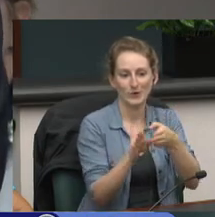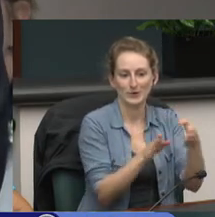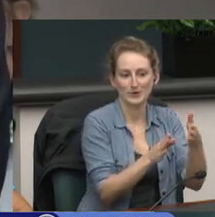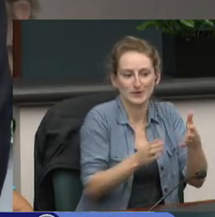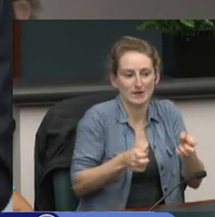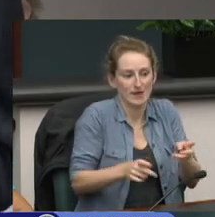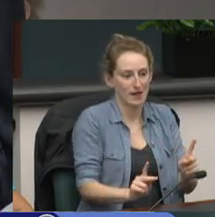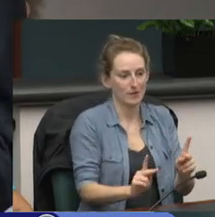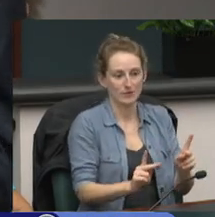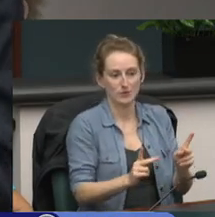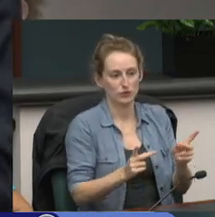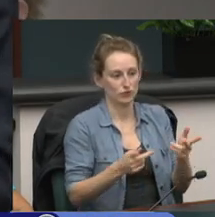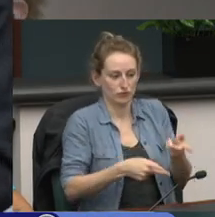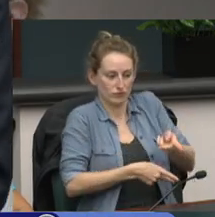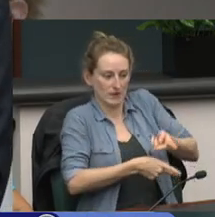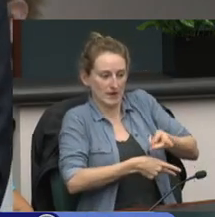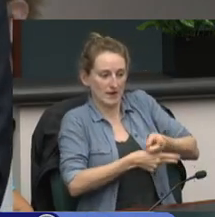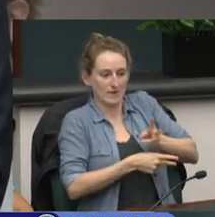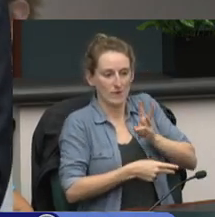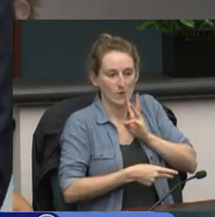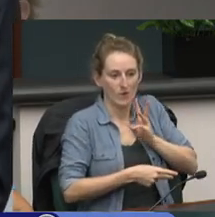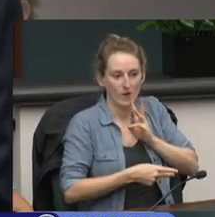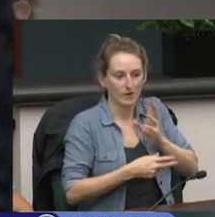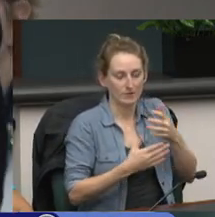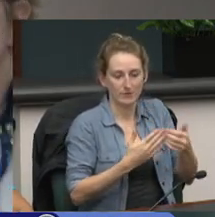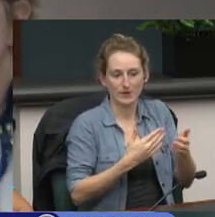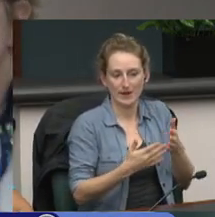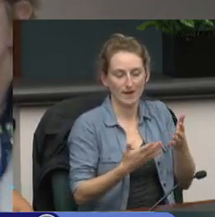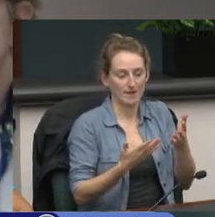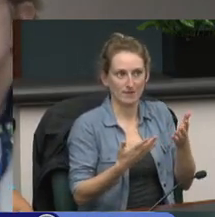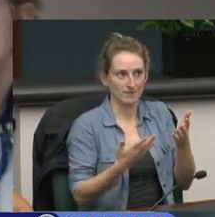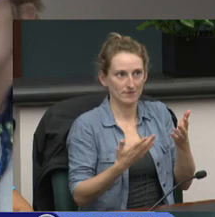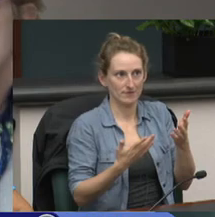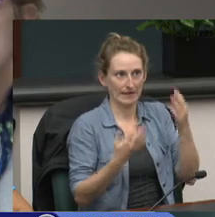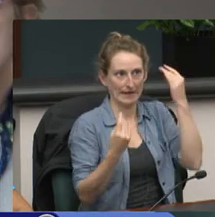without regard to downstream property owners so I think we'll be seeing more